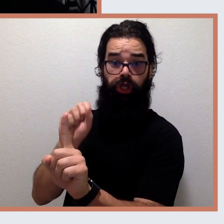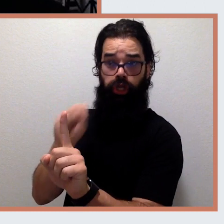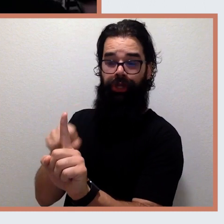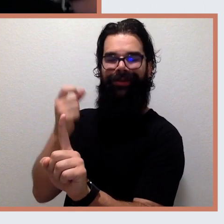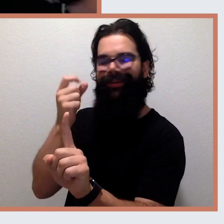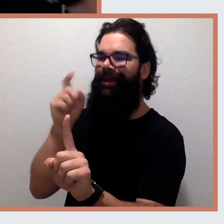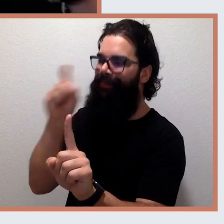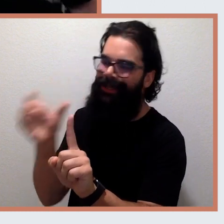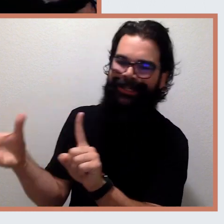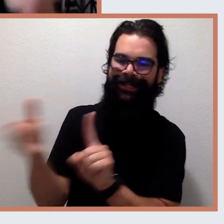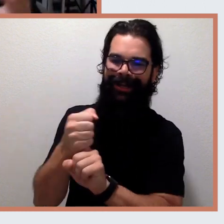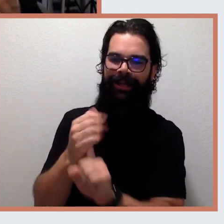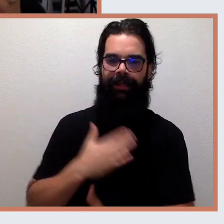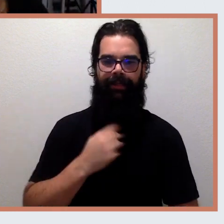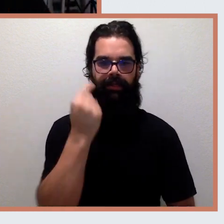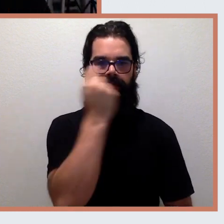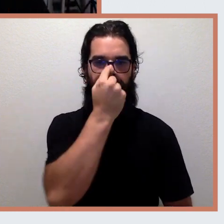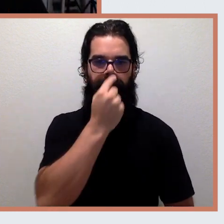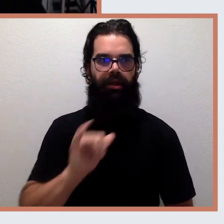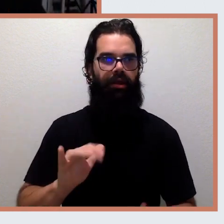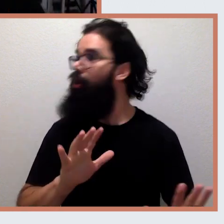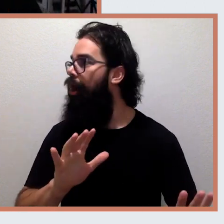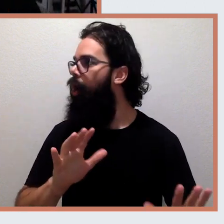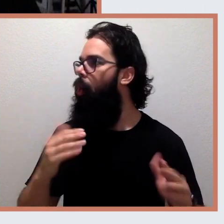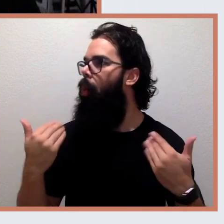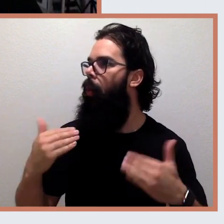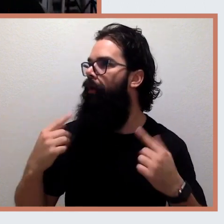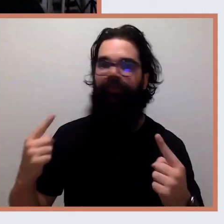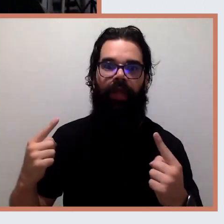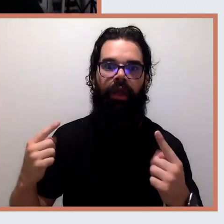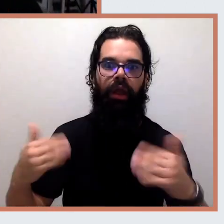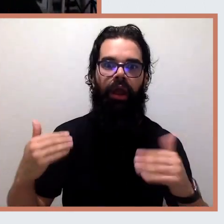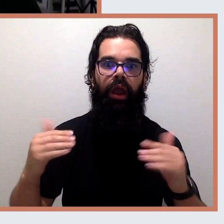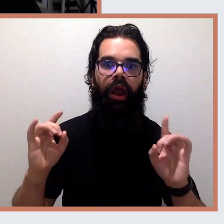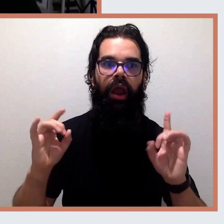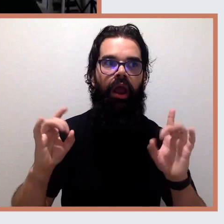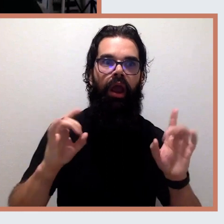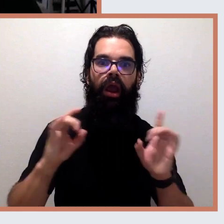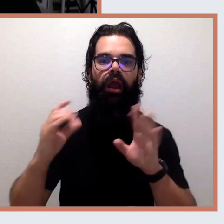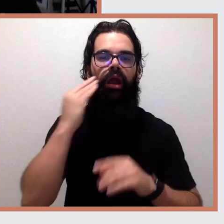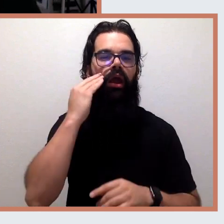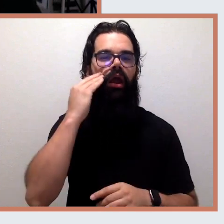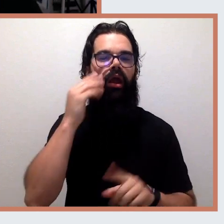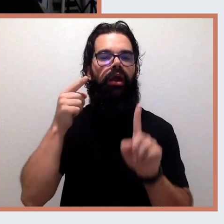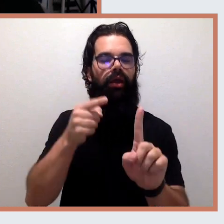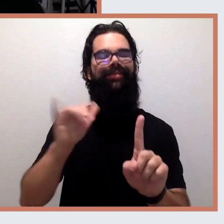that has a deaf lead cause I would, but I'm just saying what caught my eye to immediately click the button and go,